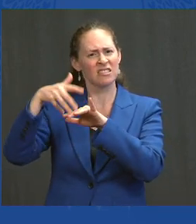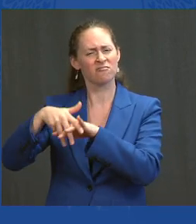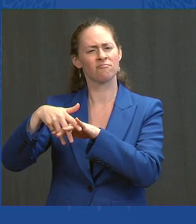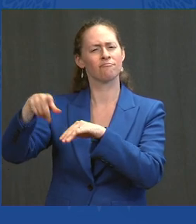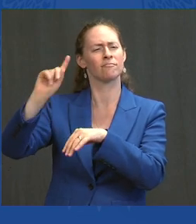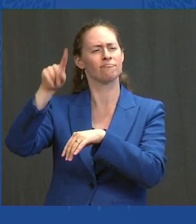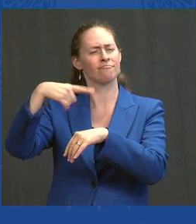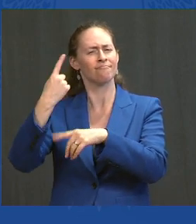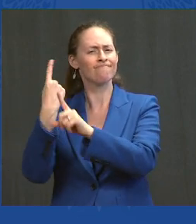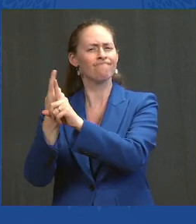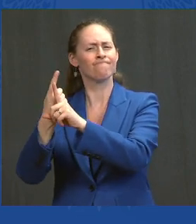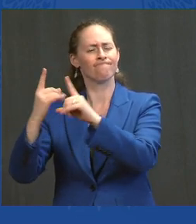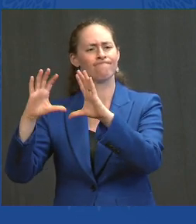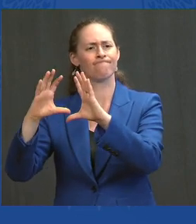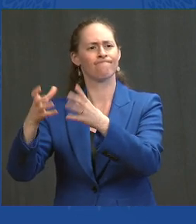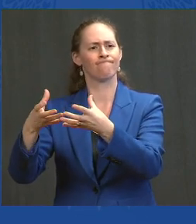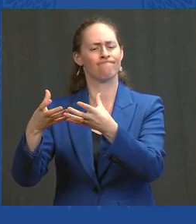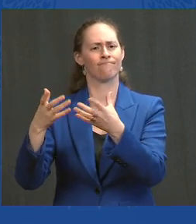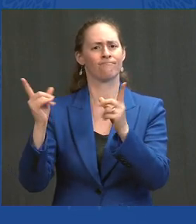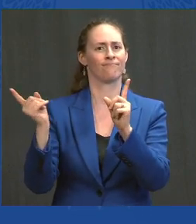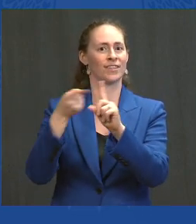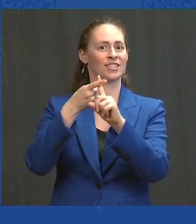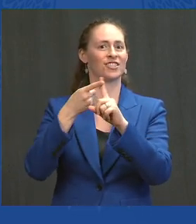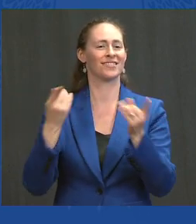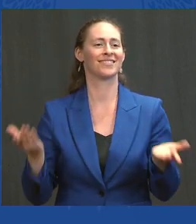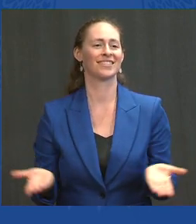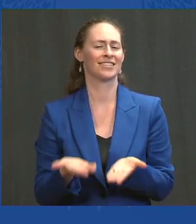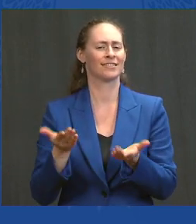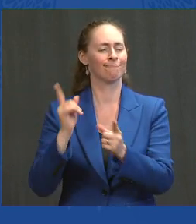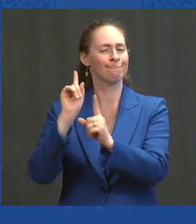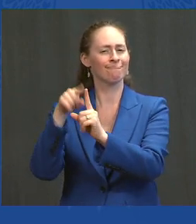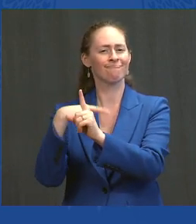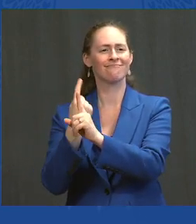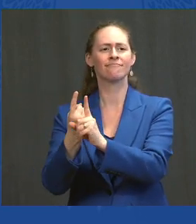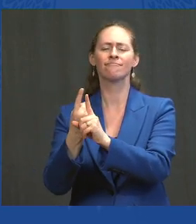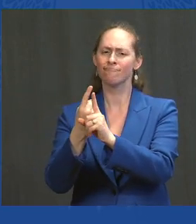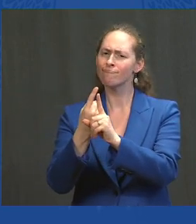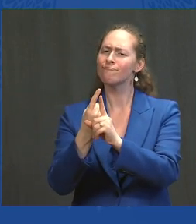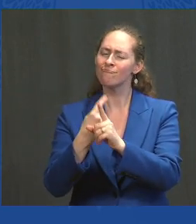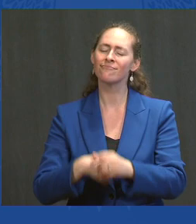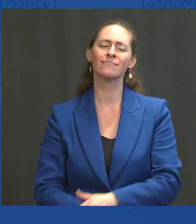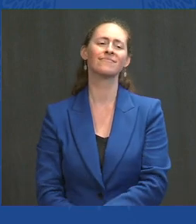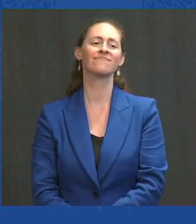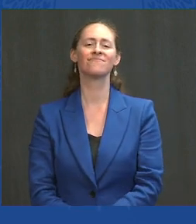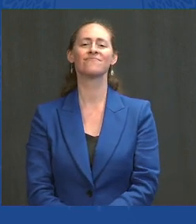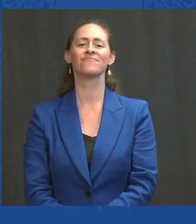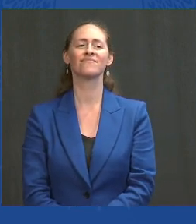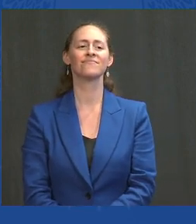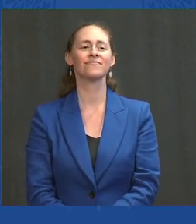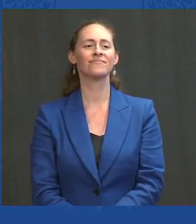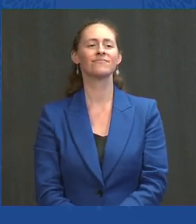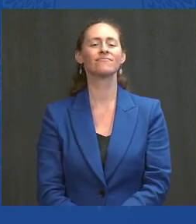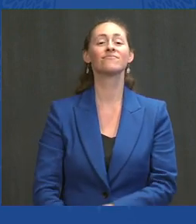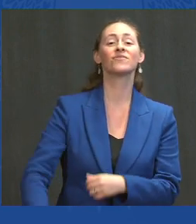only people who were here. And so, folks, you know, it's dreams of immigrants like you that built America